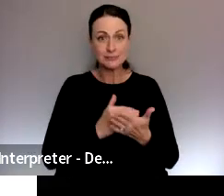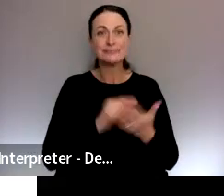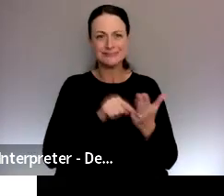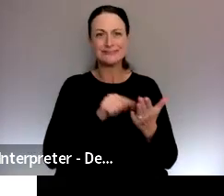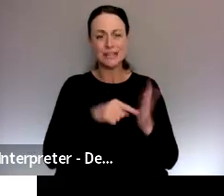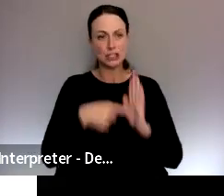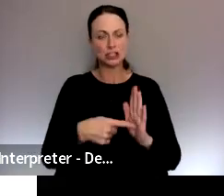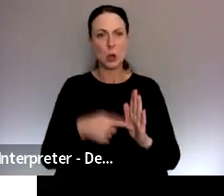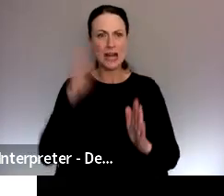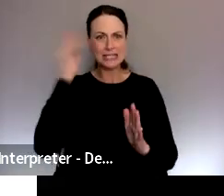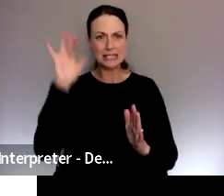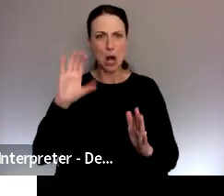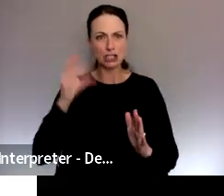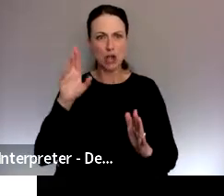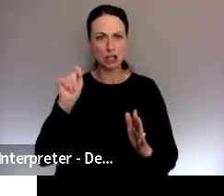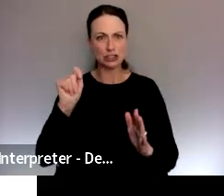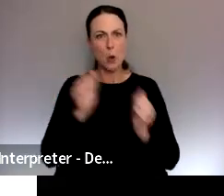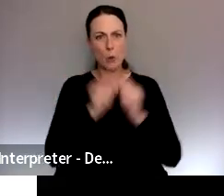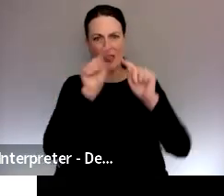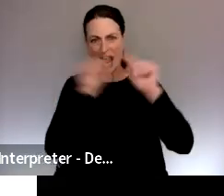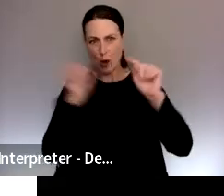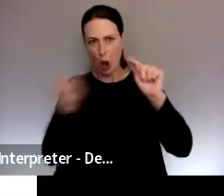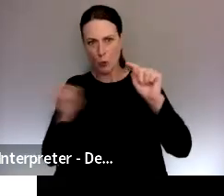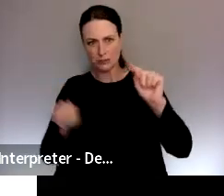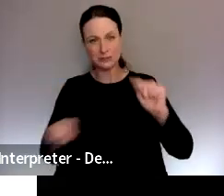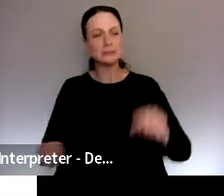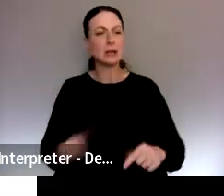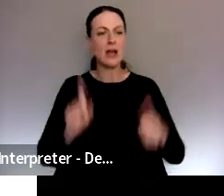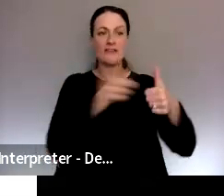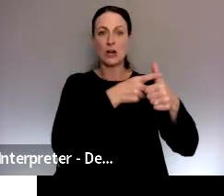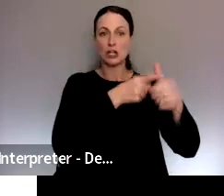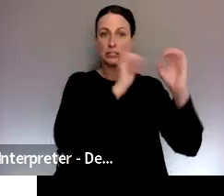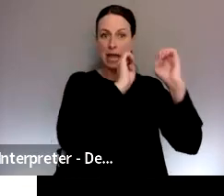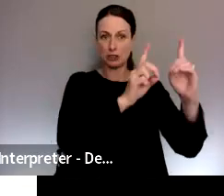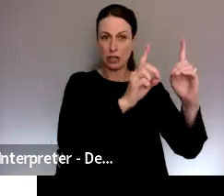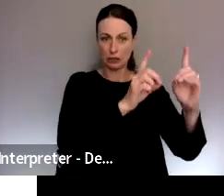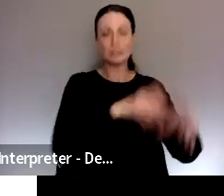is shown in a smart chart with arrows. First: education is essential.